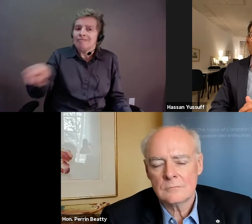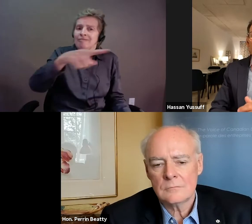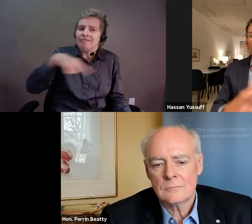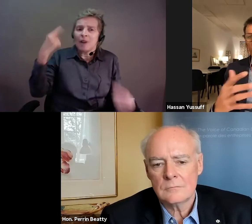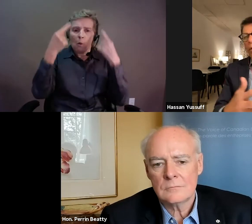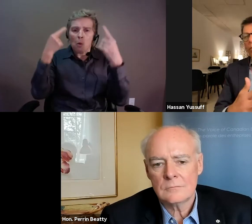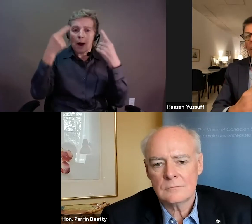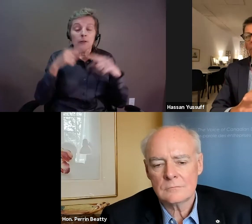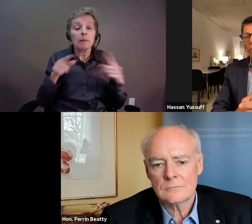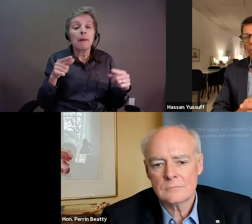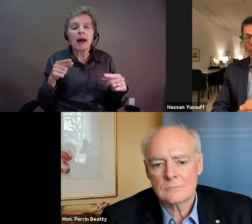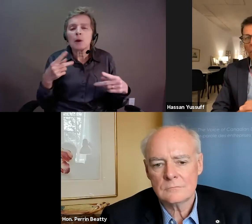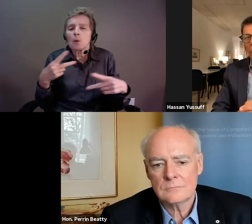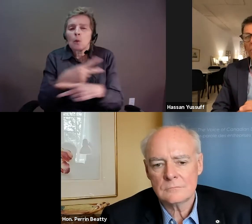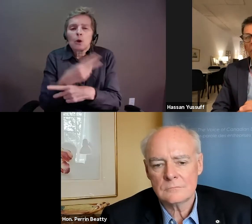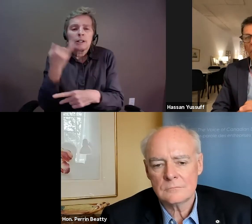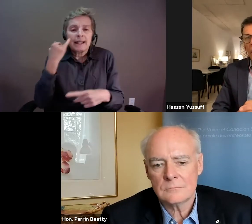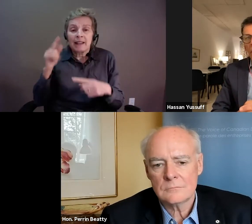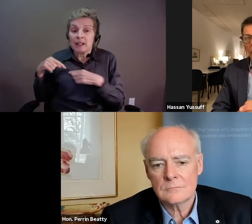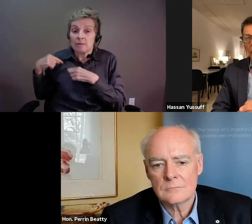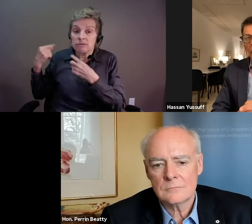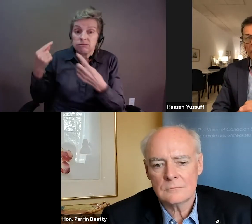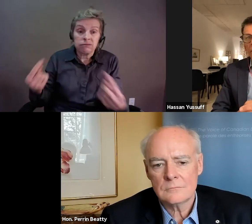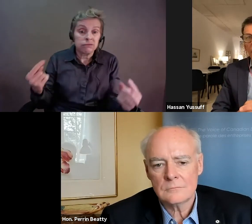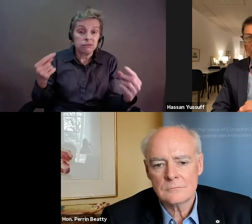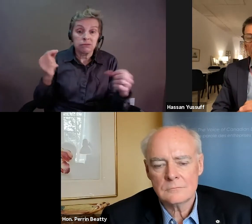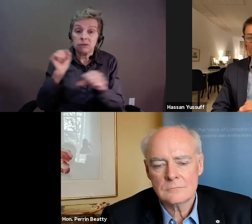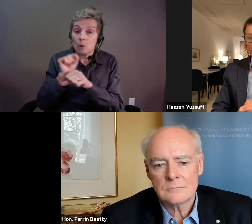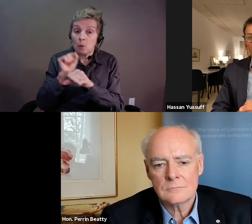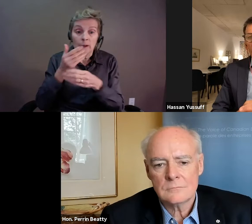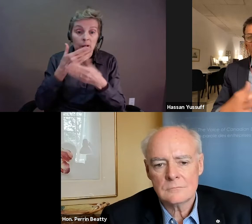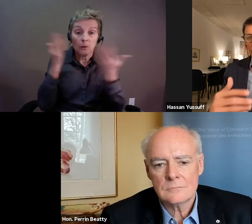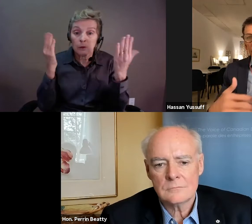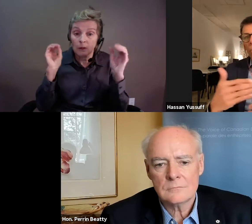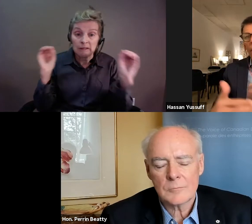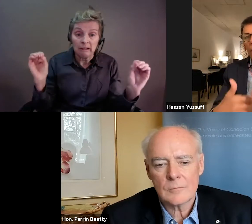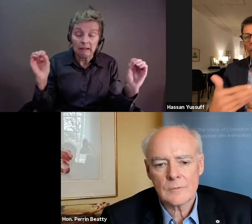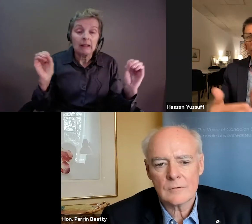if you have been unemployed now for quite some time and wondering as to OK when